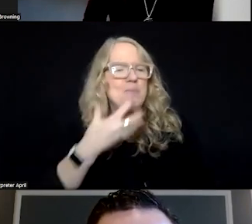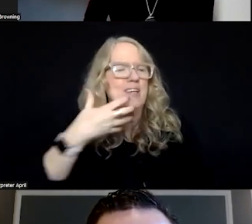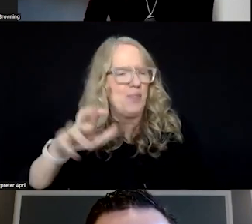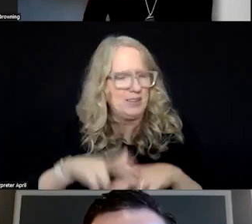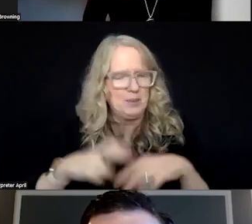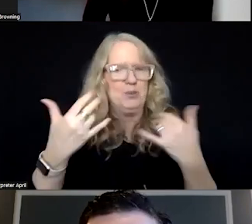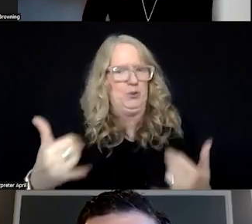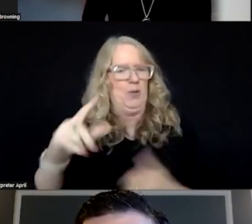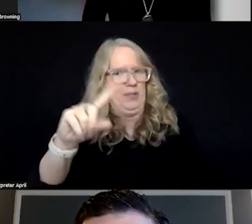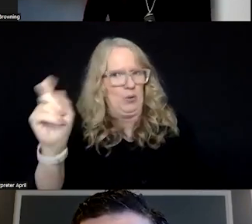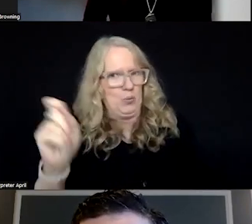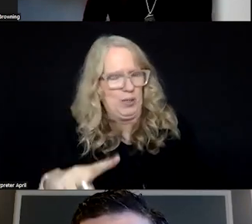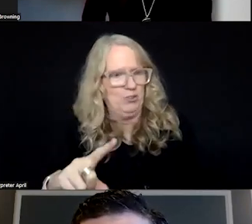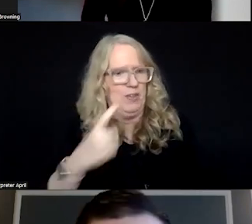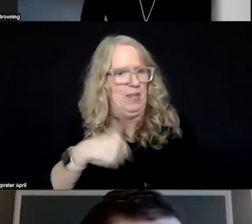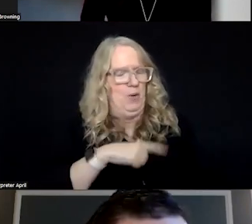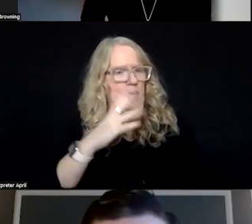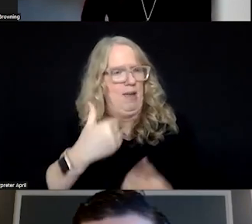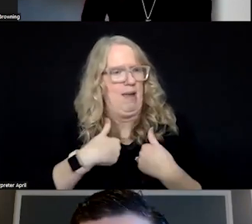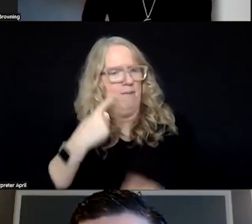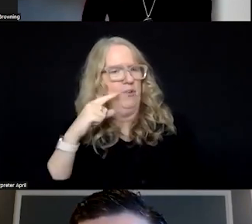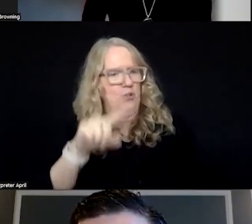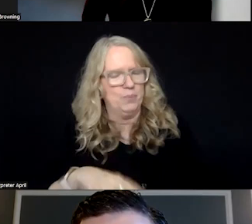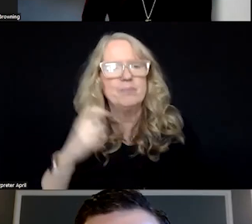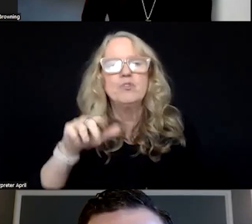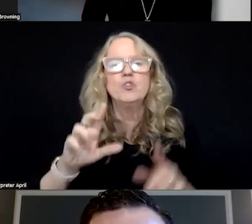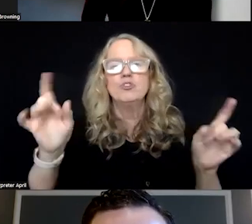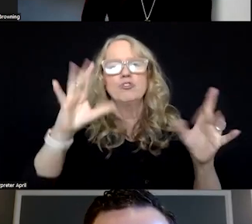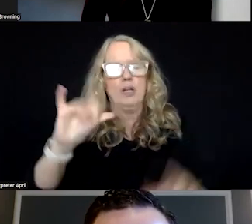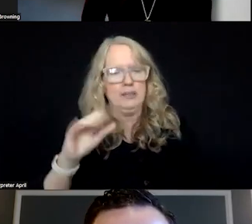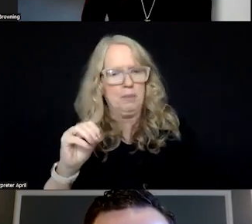QUESTION THAT WE GOT FOR YOU. IN CRISIS JAM 36,